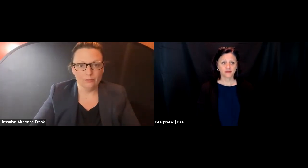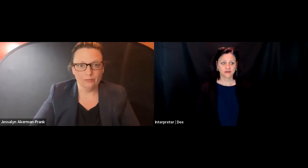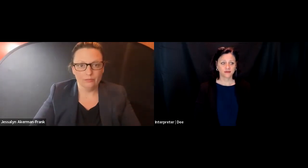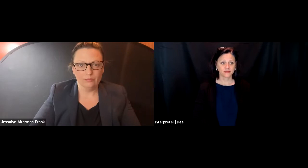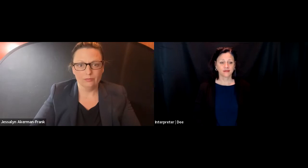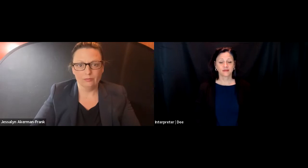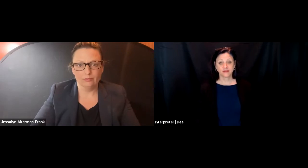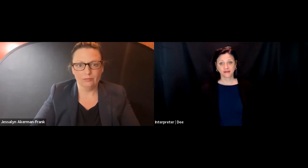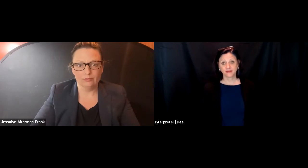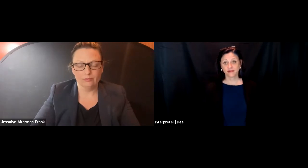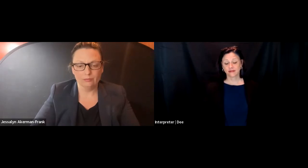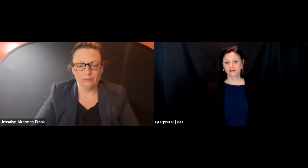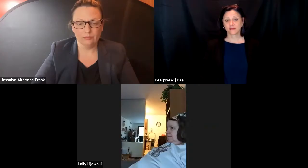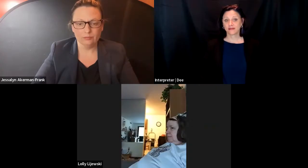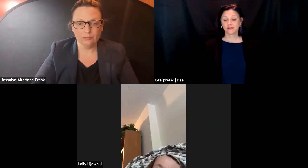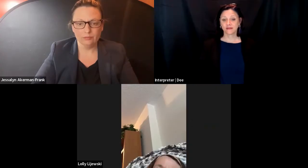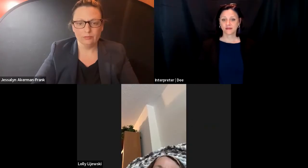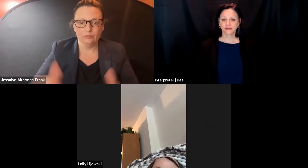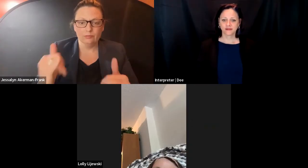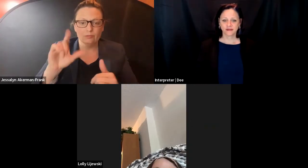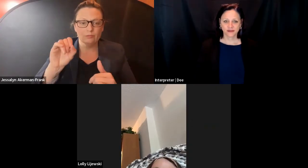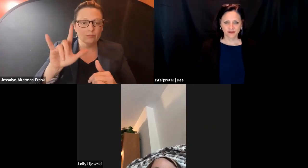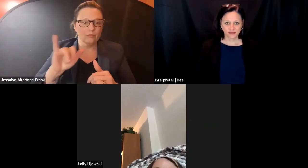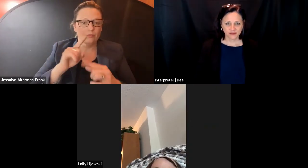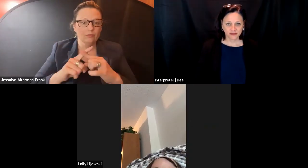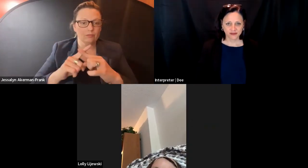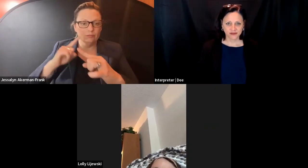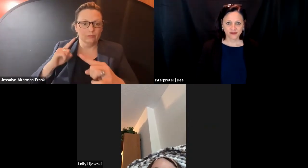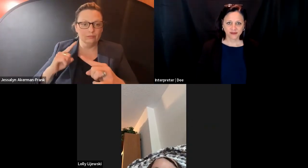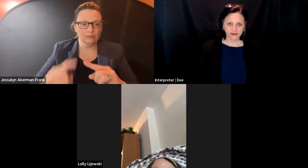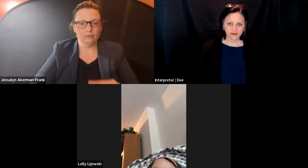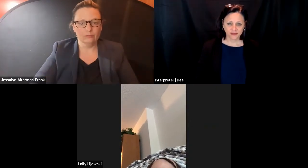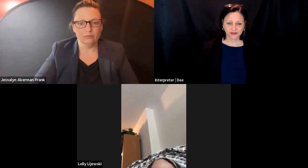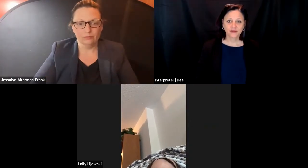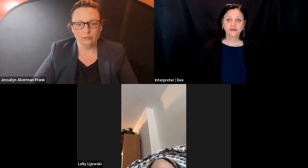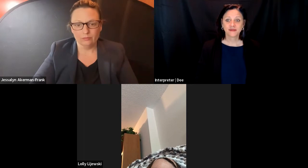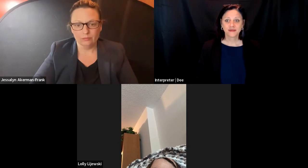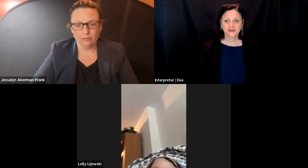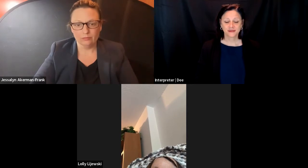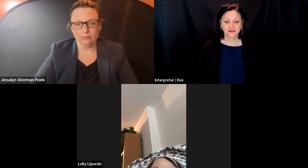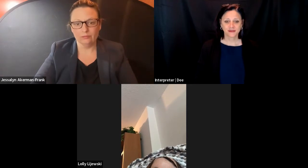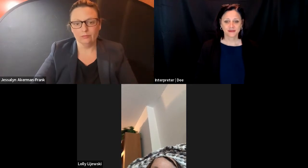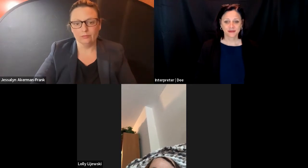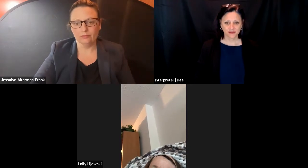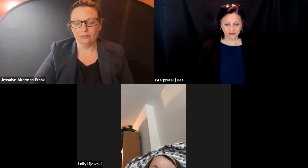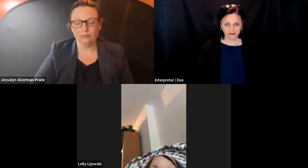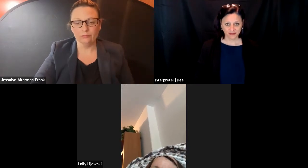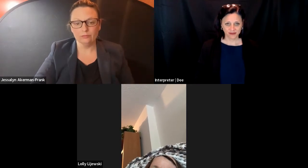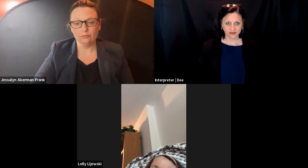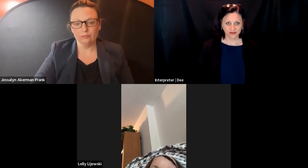No, excuse me, I will spotlight Lolly.